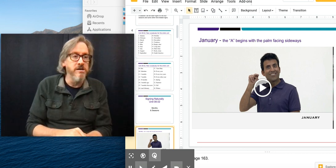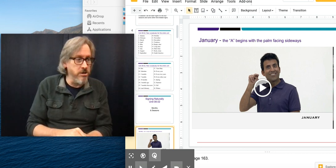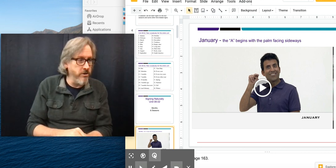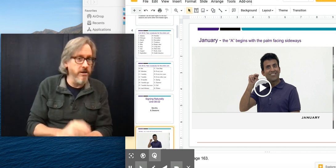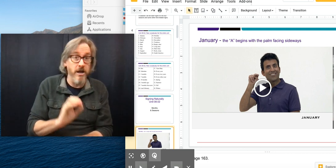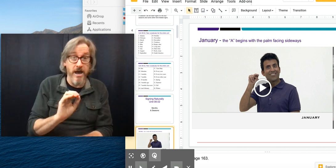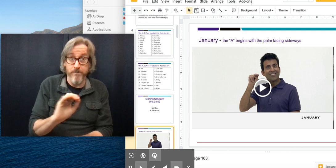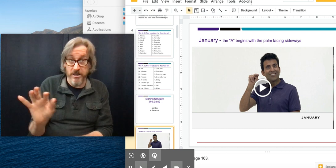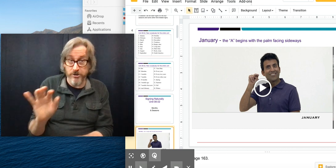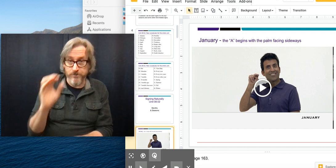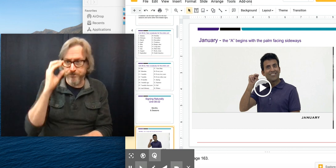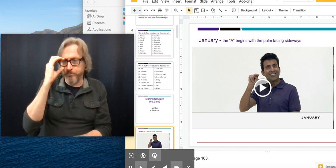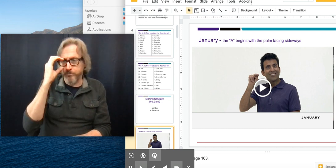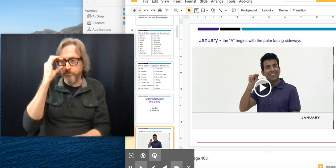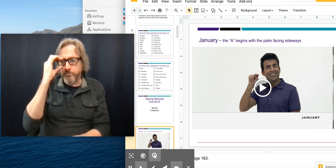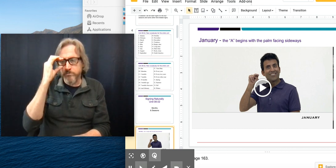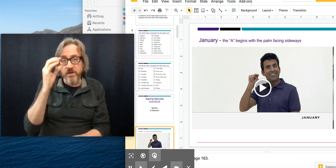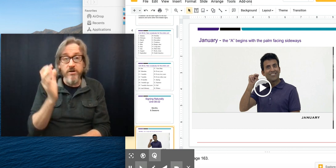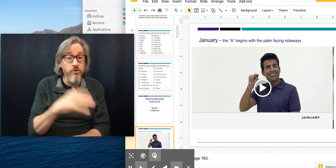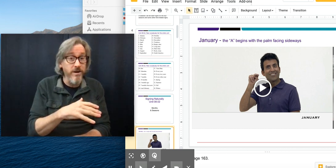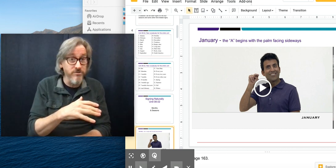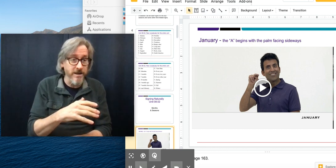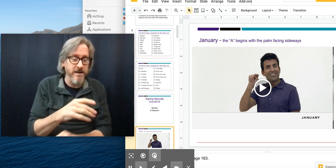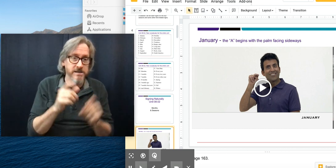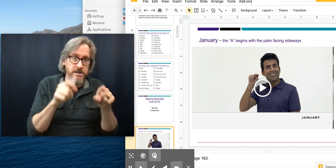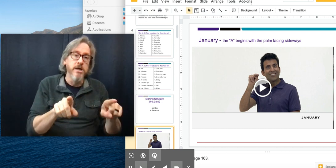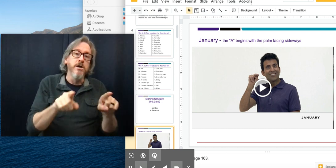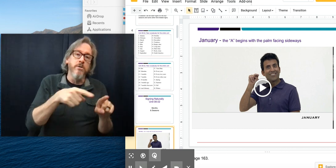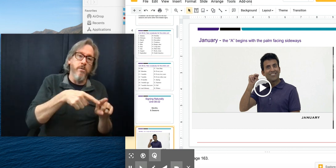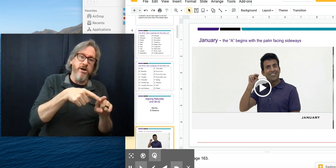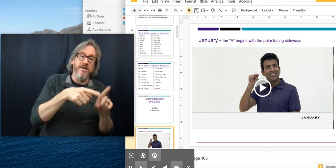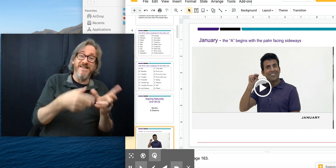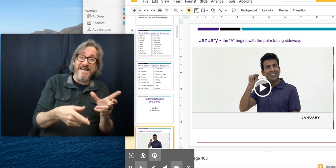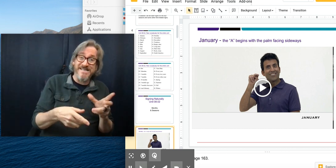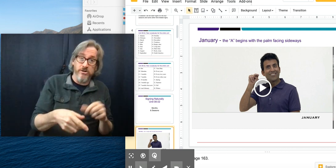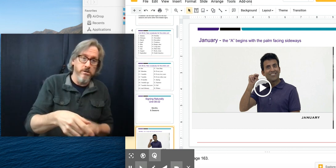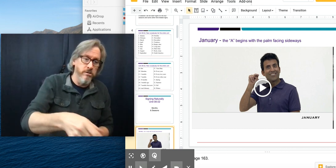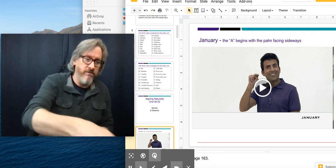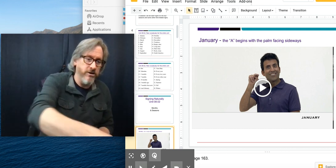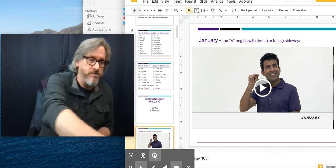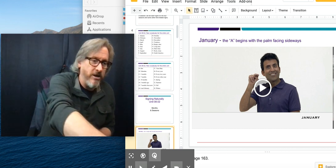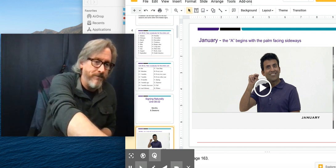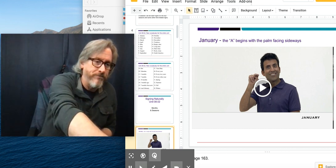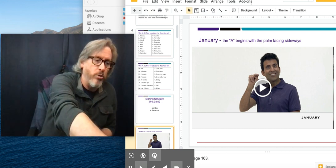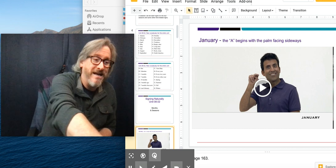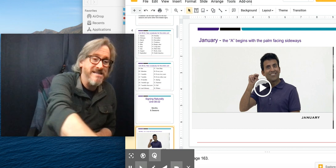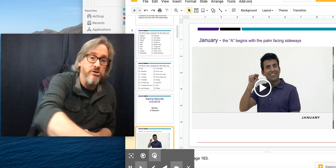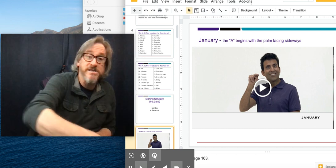slowly and be clear the other way of doing it is what we call lexical fingerspelling or lexical